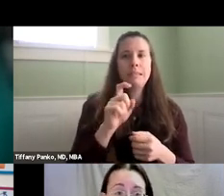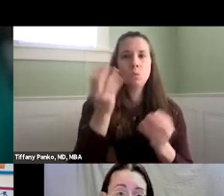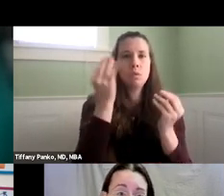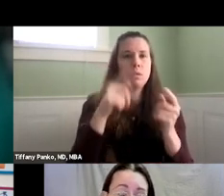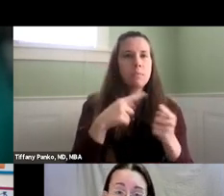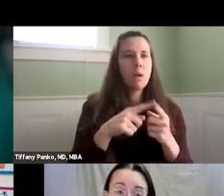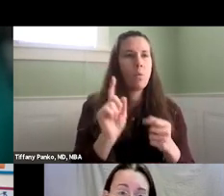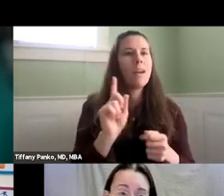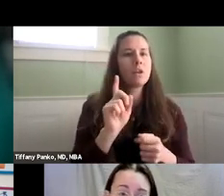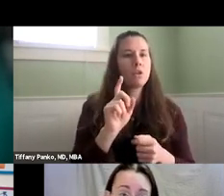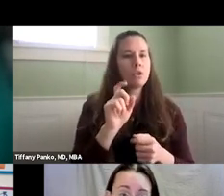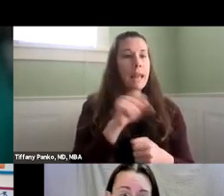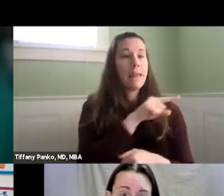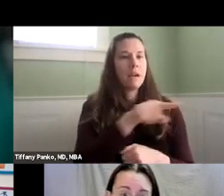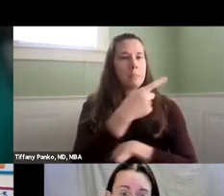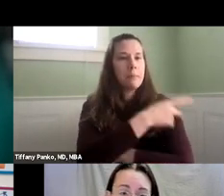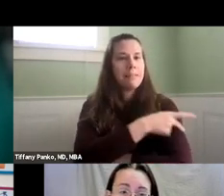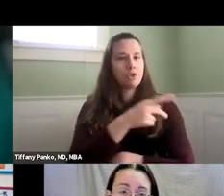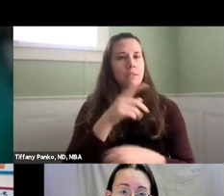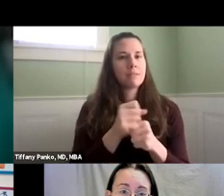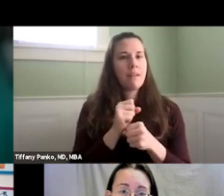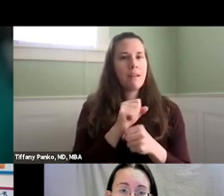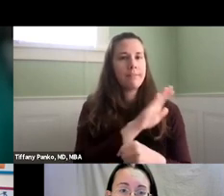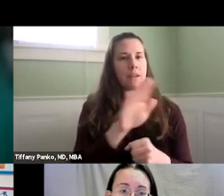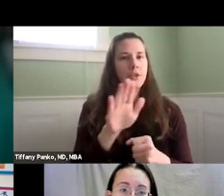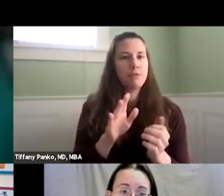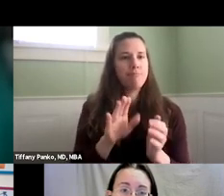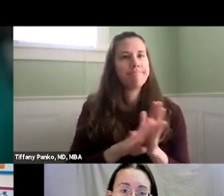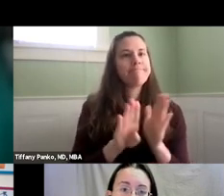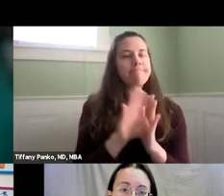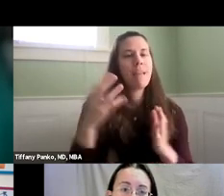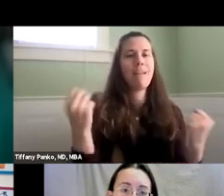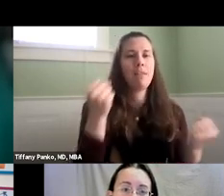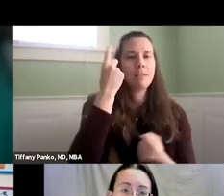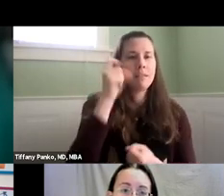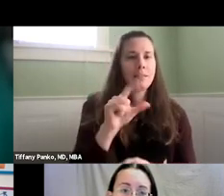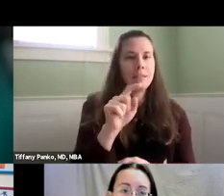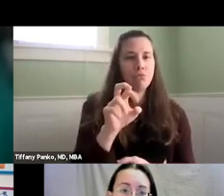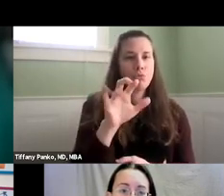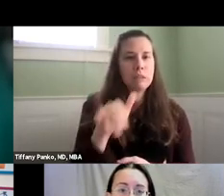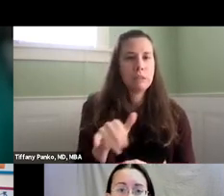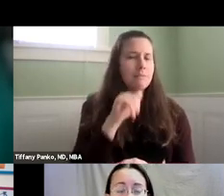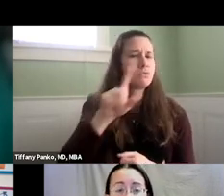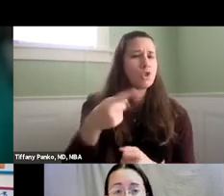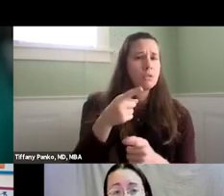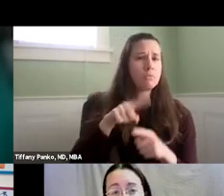provider’s time when really it is not their fault. So we also need to make ensure that